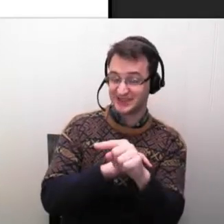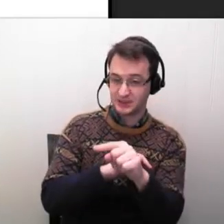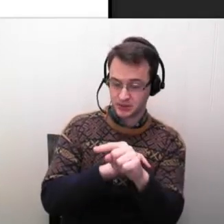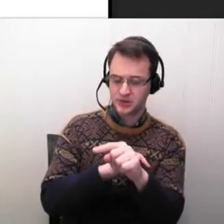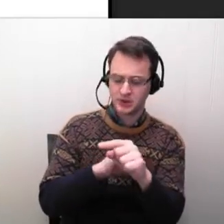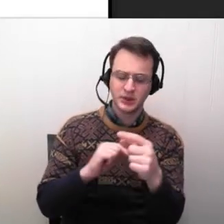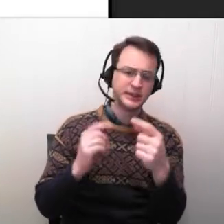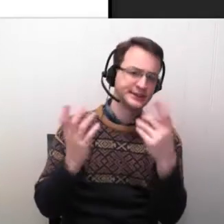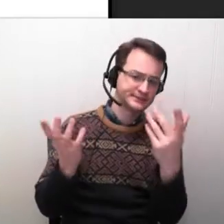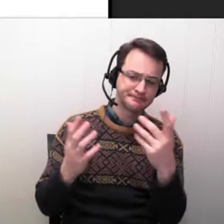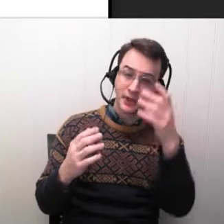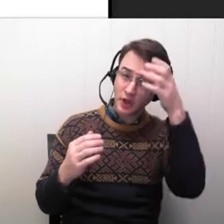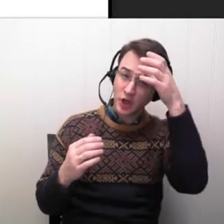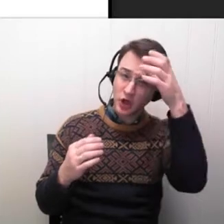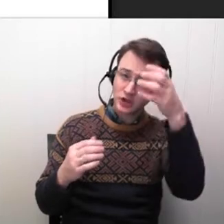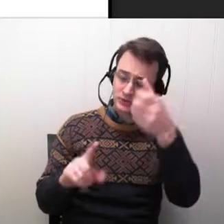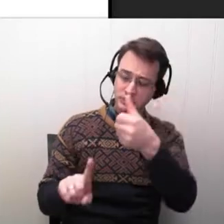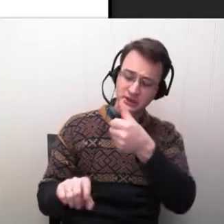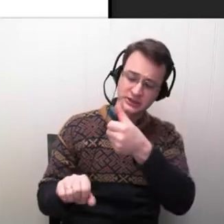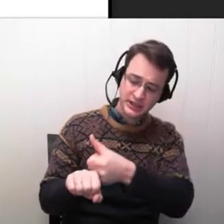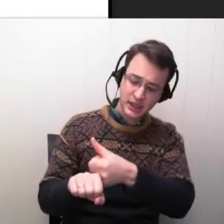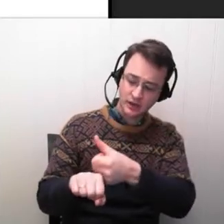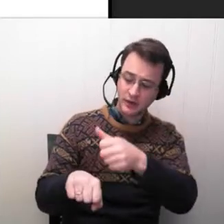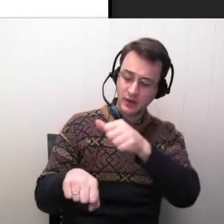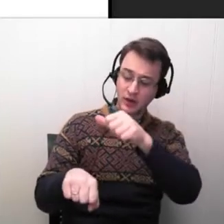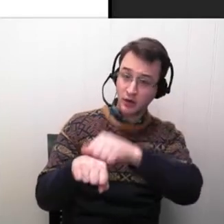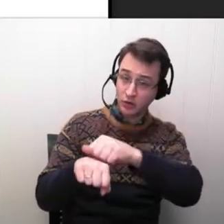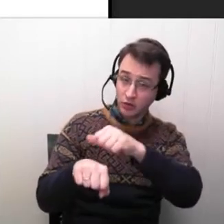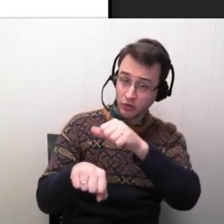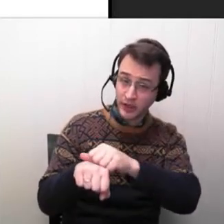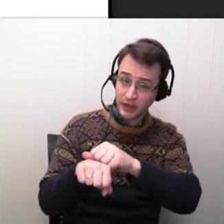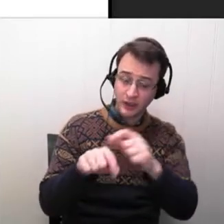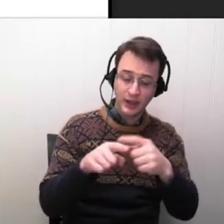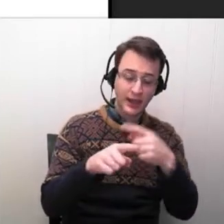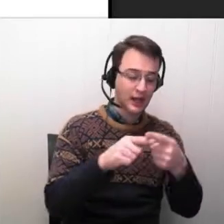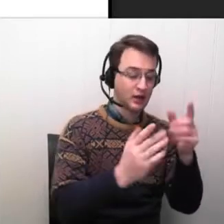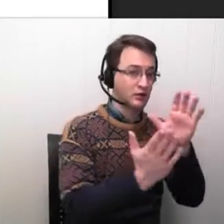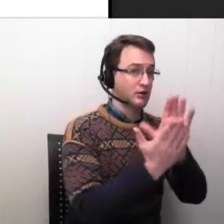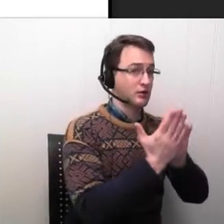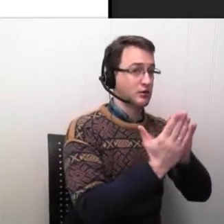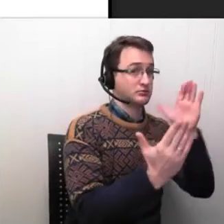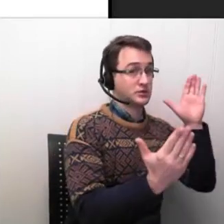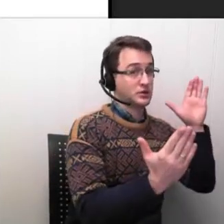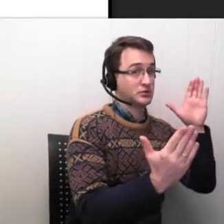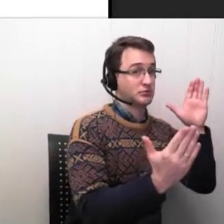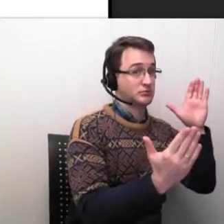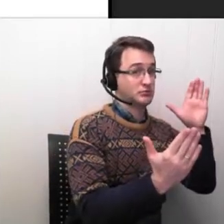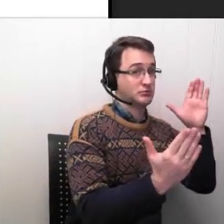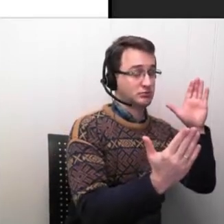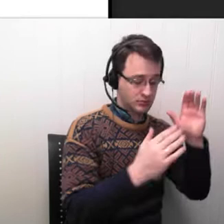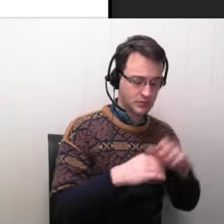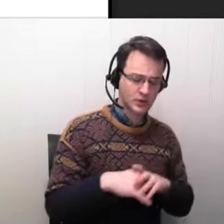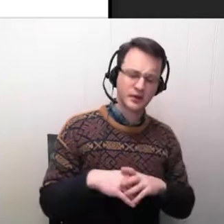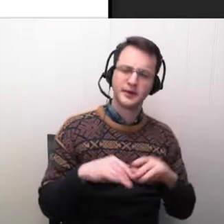or concrete a concept is. One way to measure this is imageability. While it is easy to